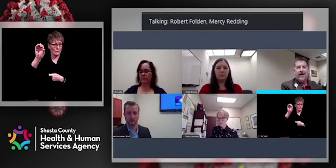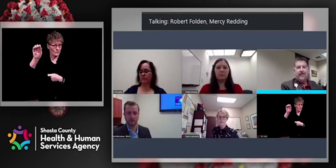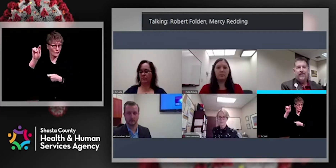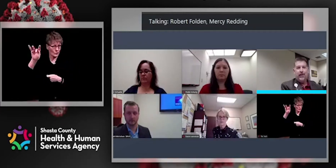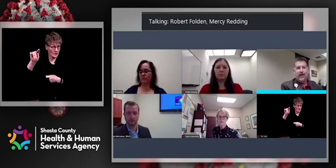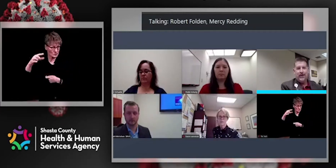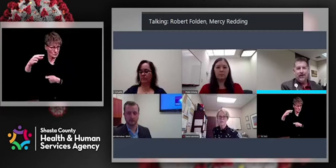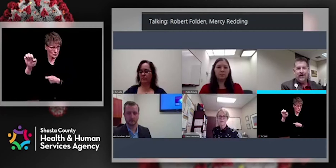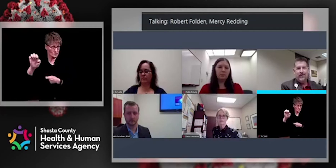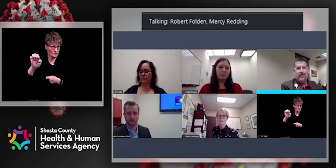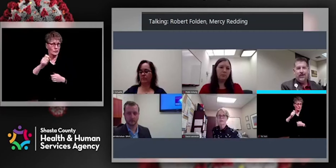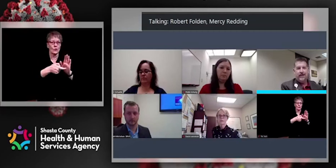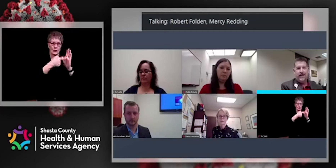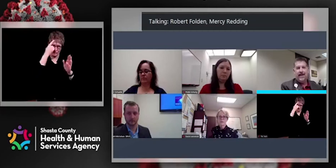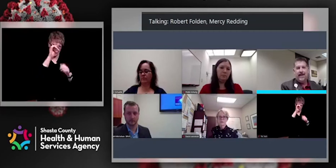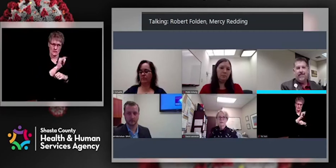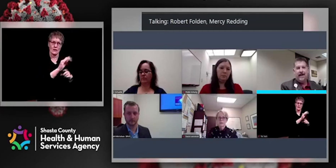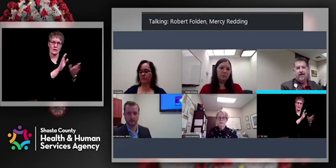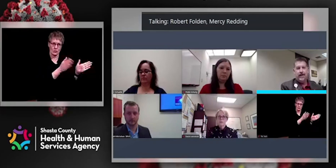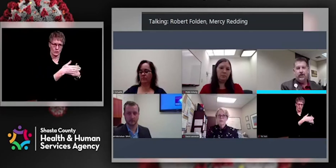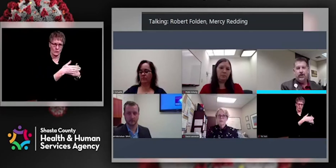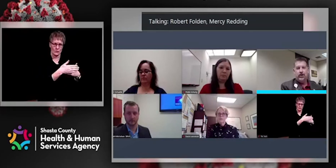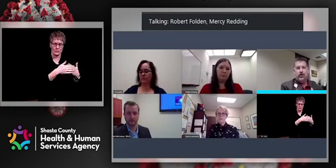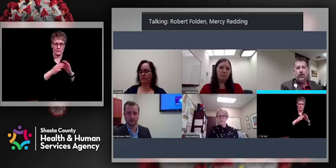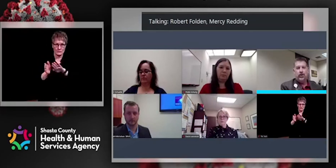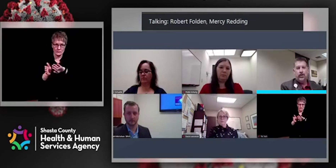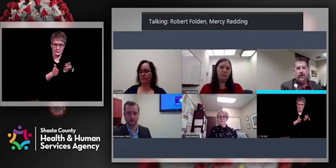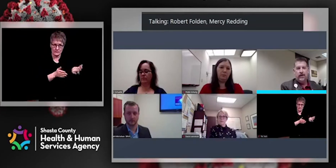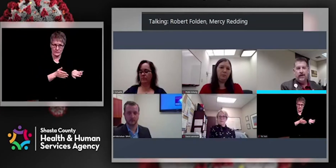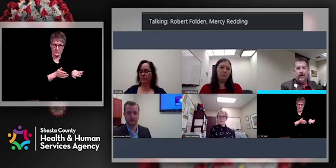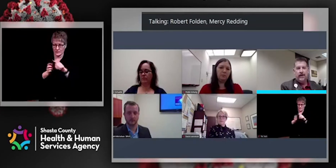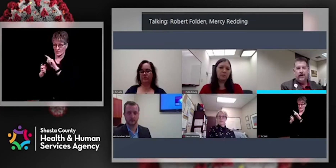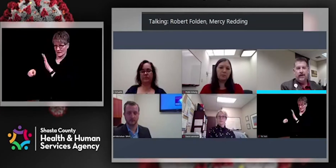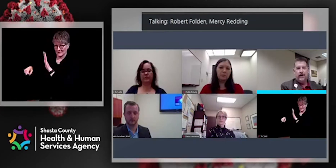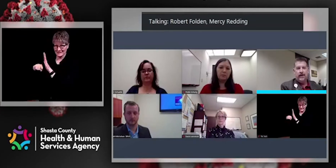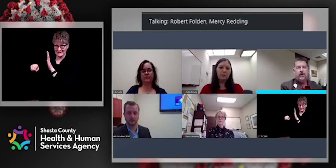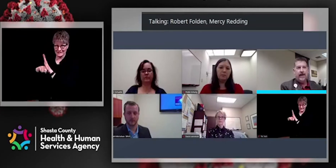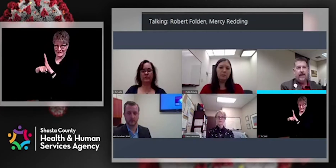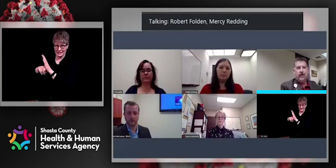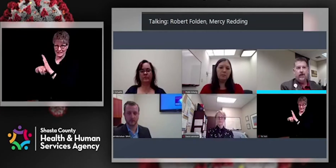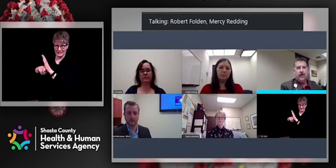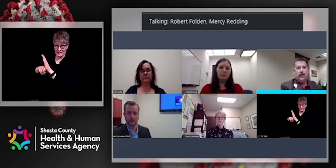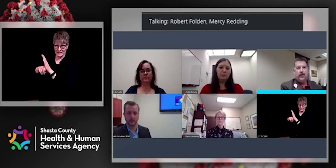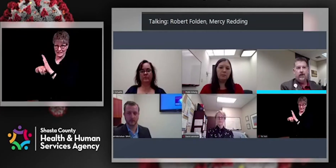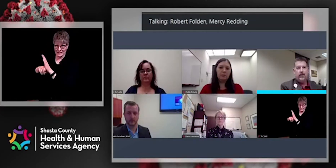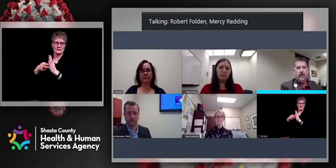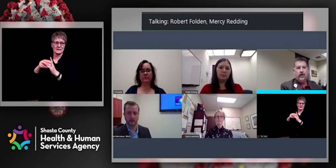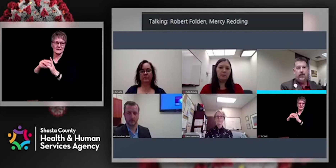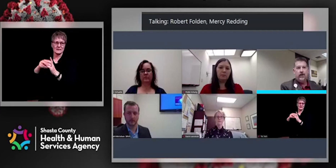Negative pressure is just an environmental control. So, we can do that. We're fortunate